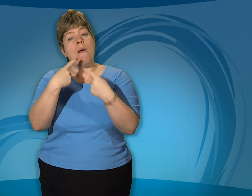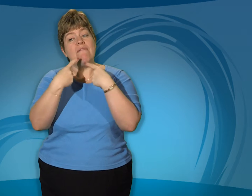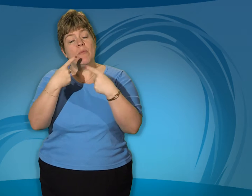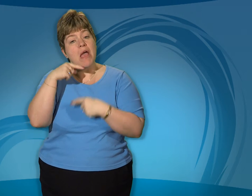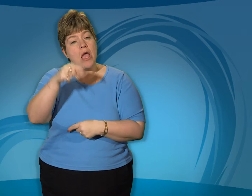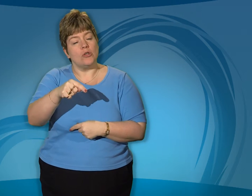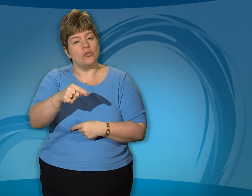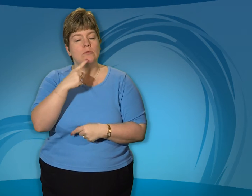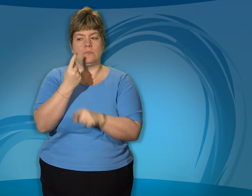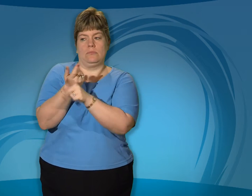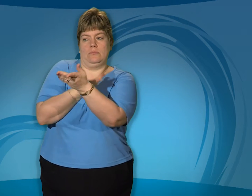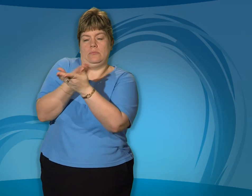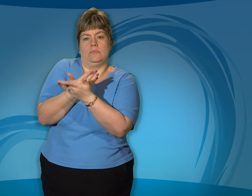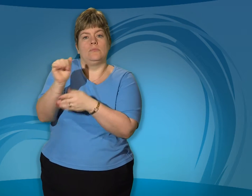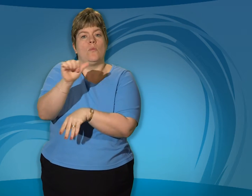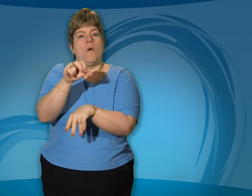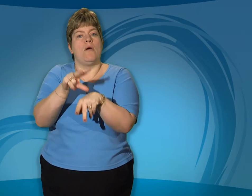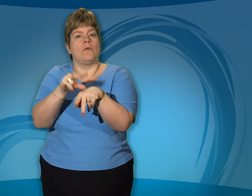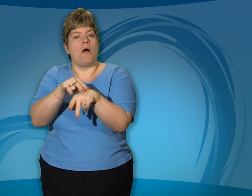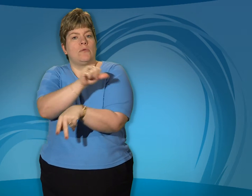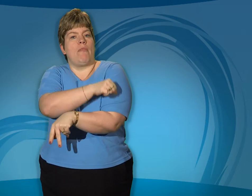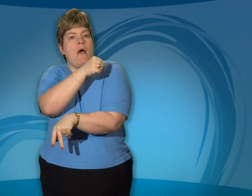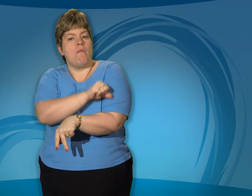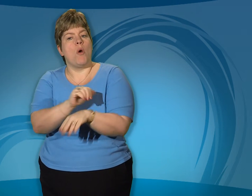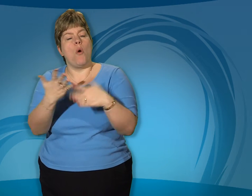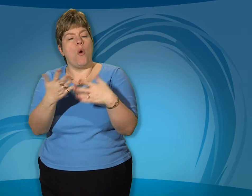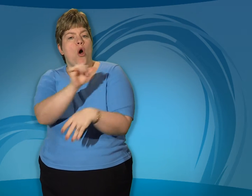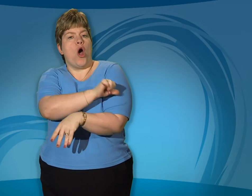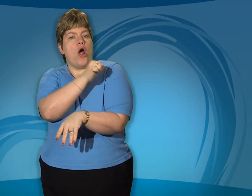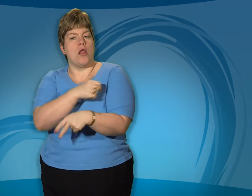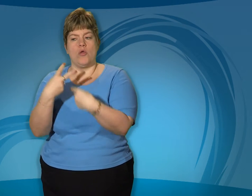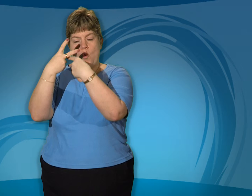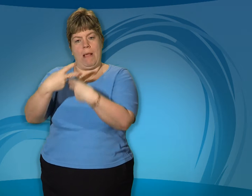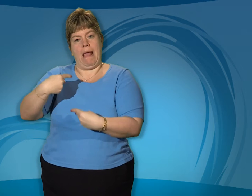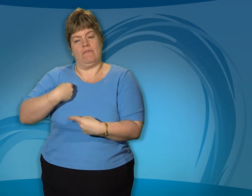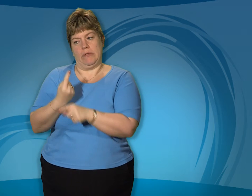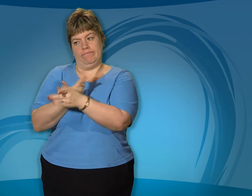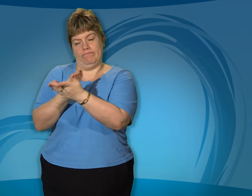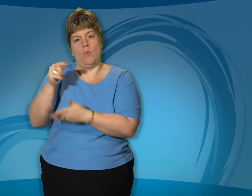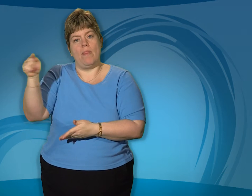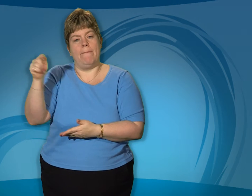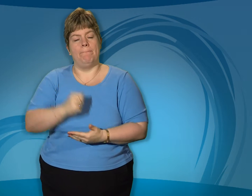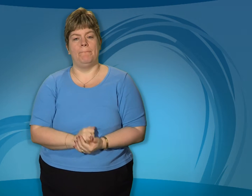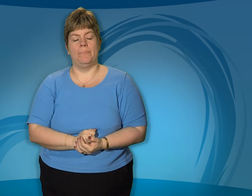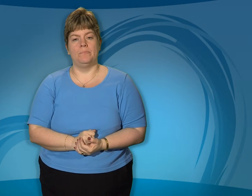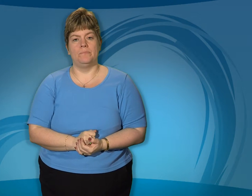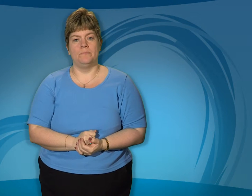If you would like more information about this, please speak to your consultant or one of the nurses caring for you.